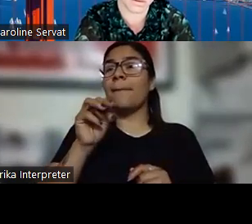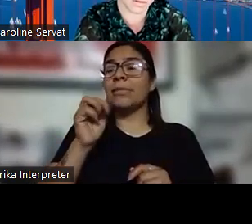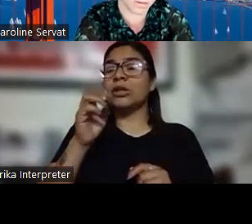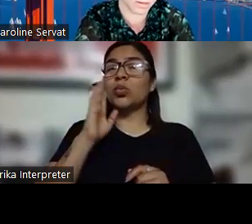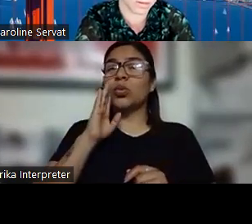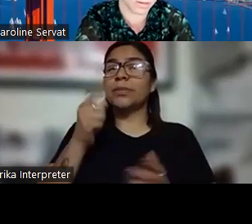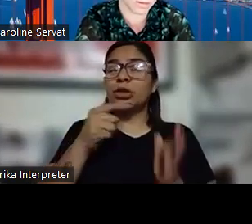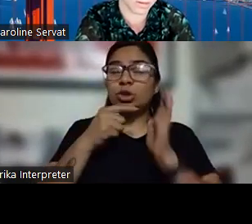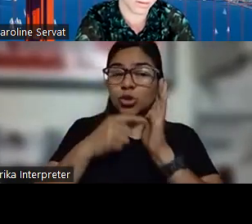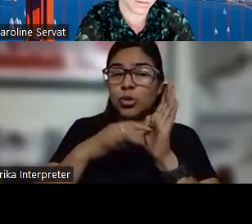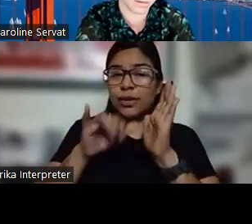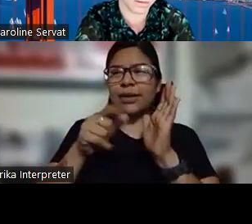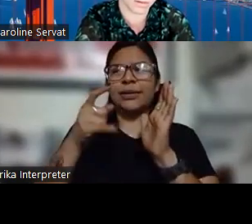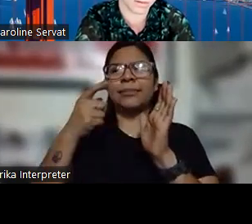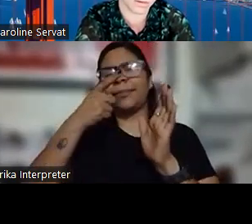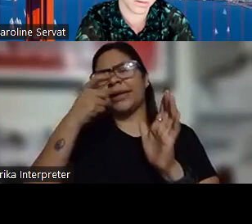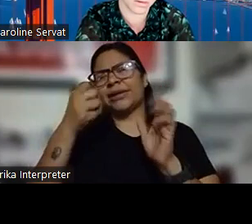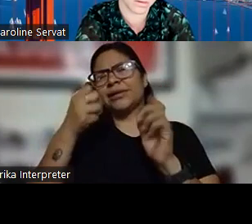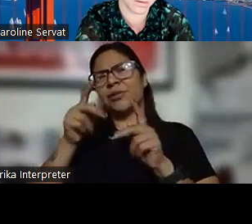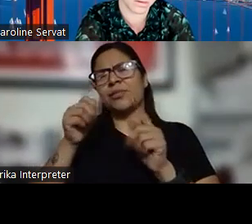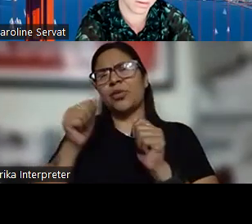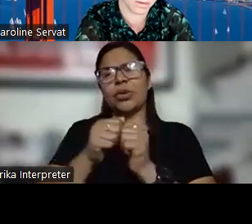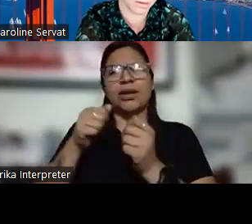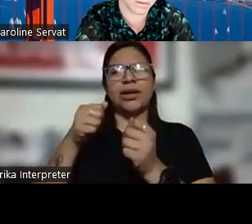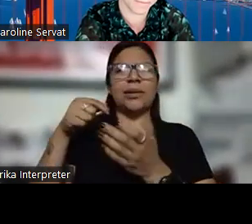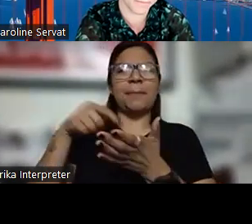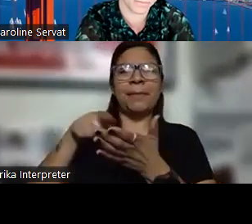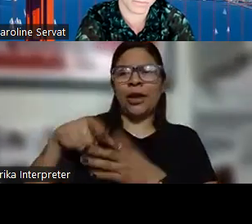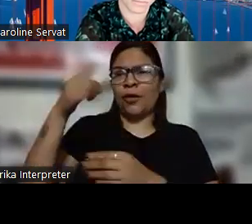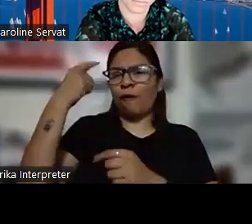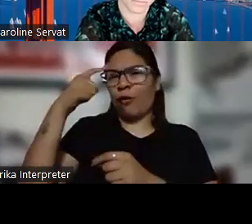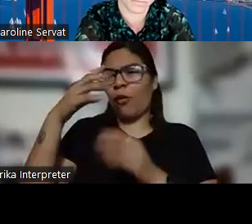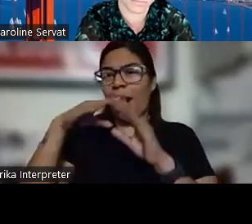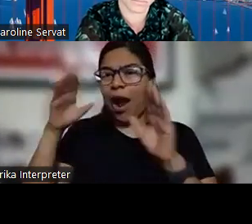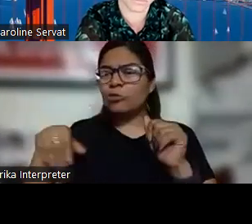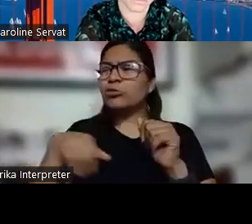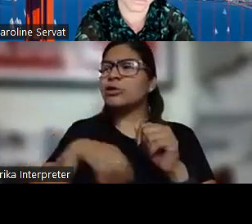costs uh that there' be some kind of record as to how we're doing on that because I think those